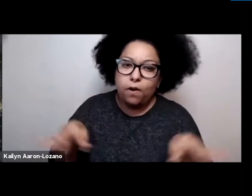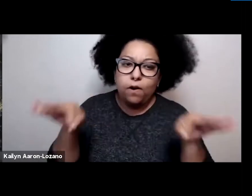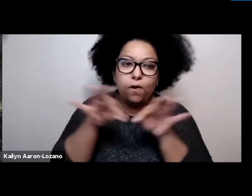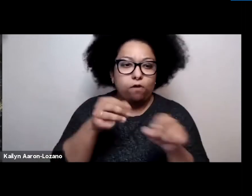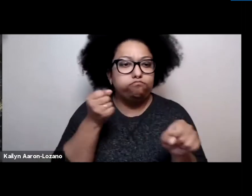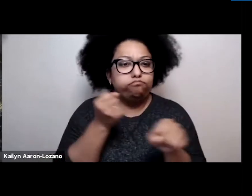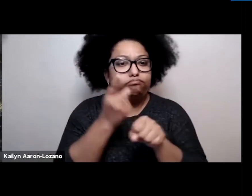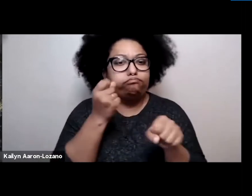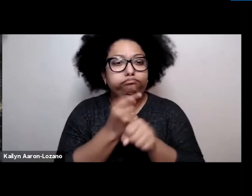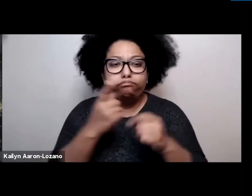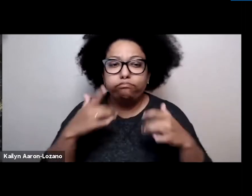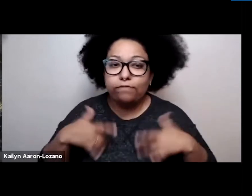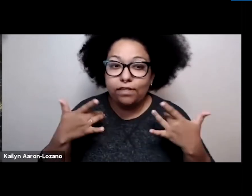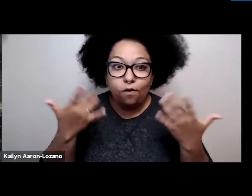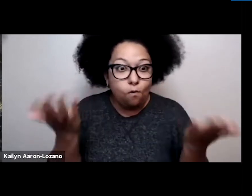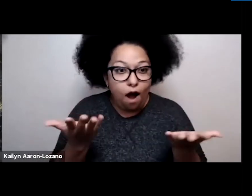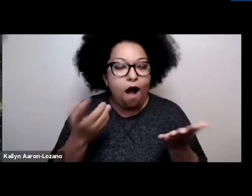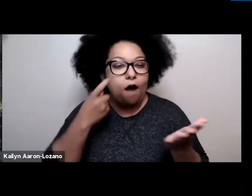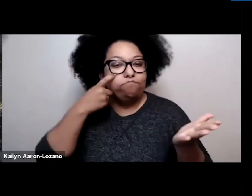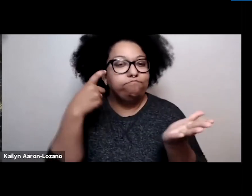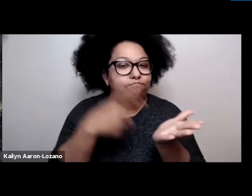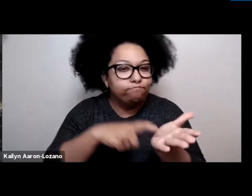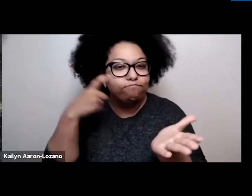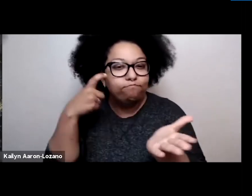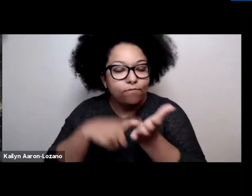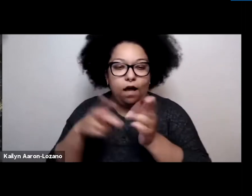this distinguished lecture series is a very important annual event